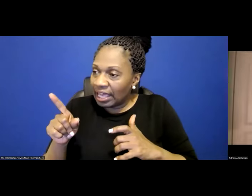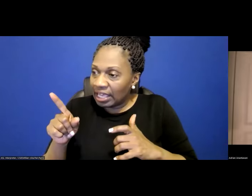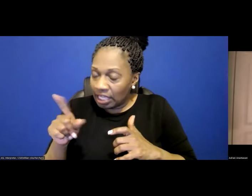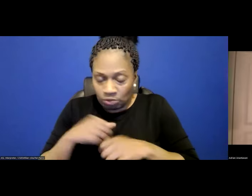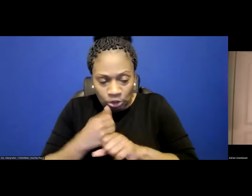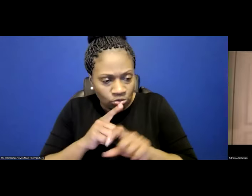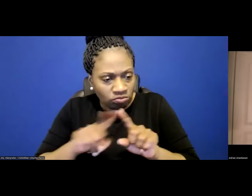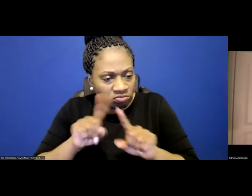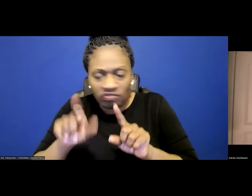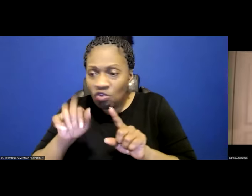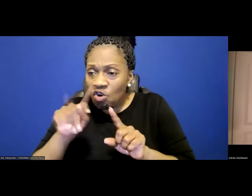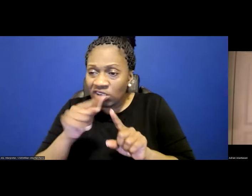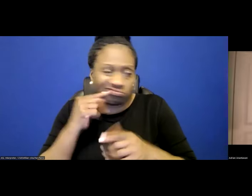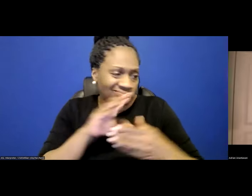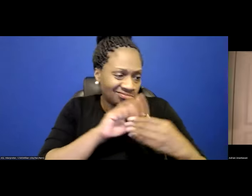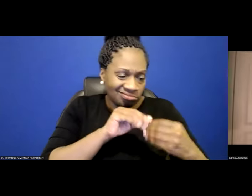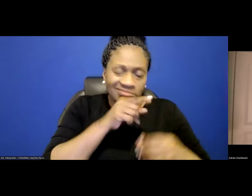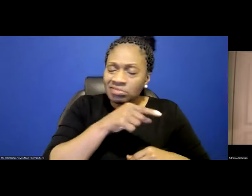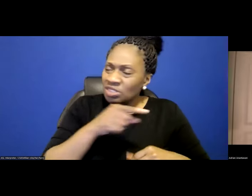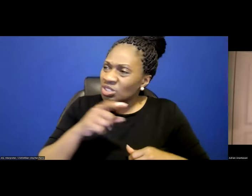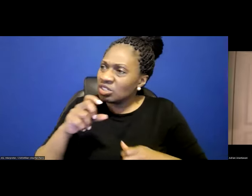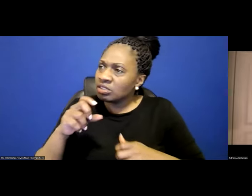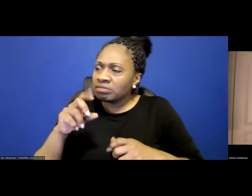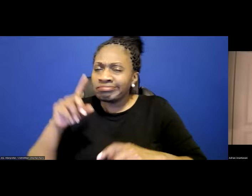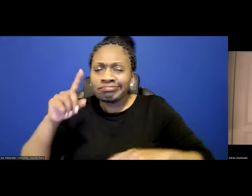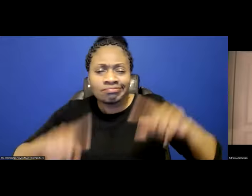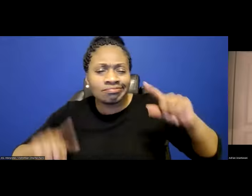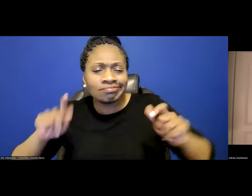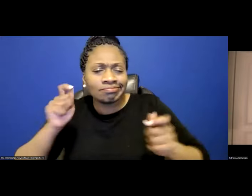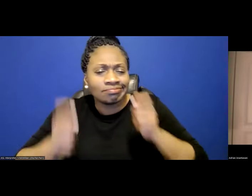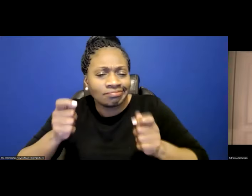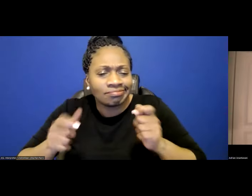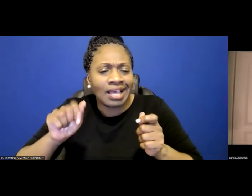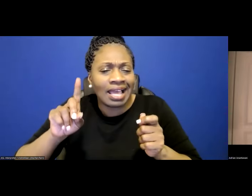as you were saying, using various adaptations at their disposal